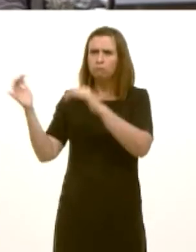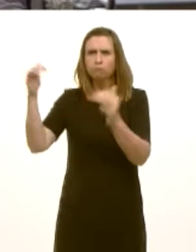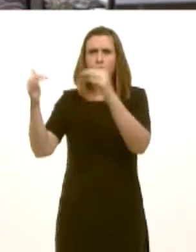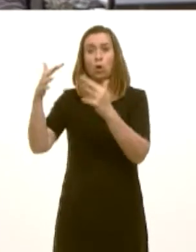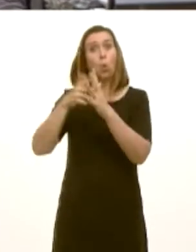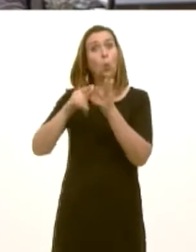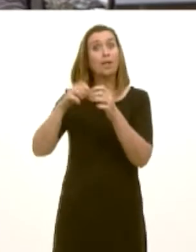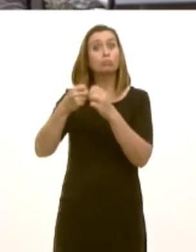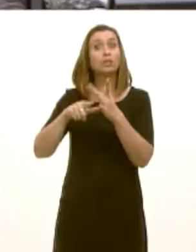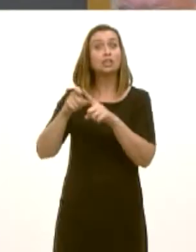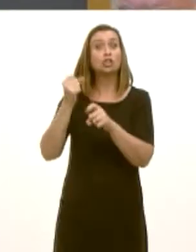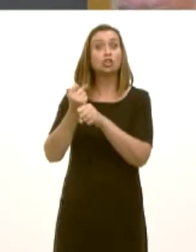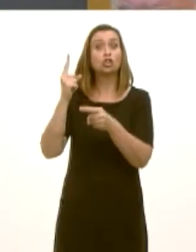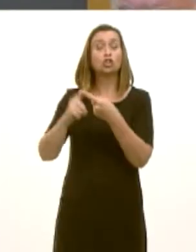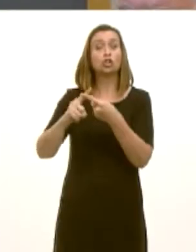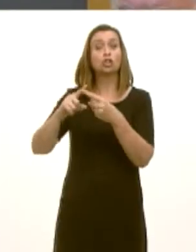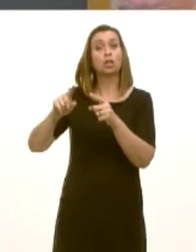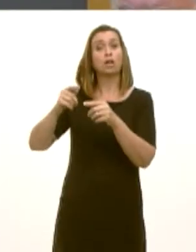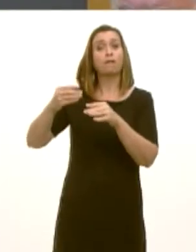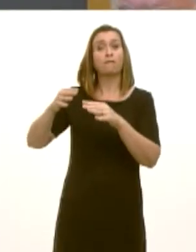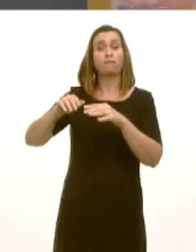furniture, recently in north Wales.